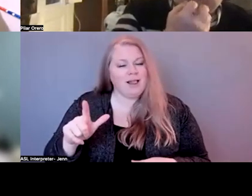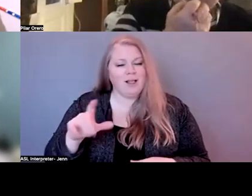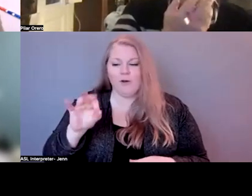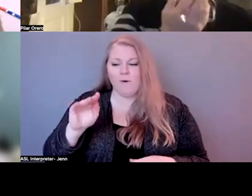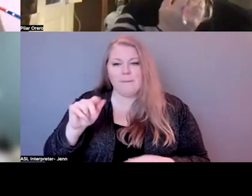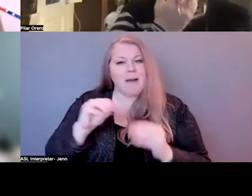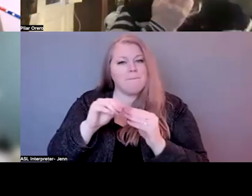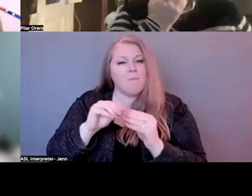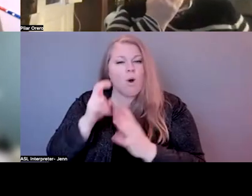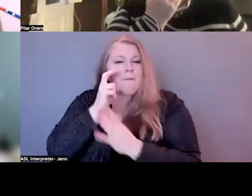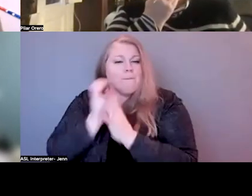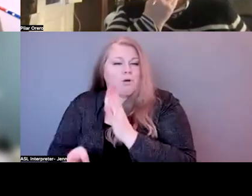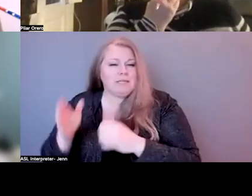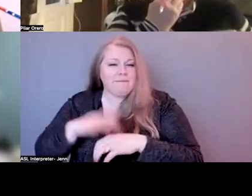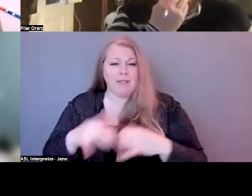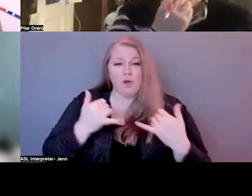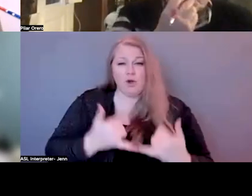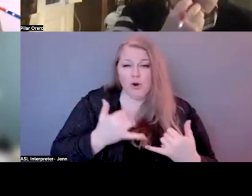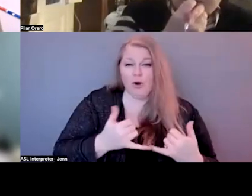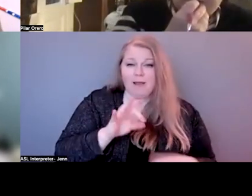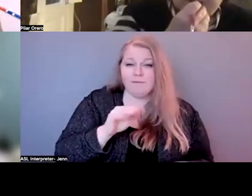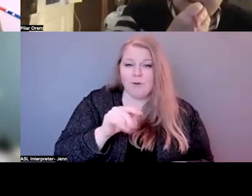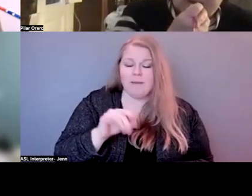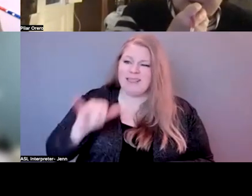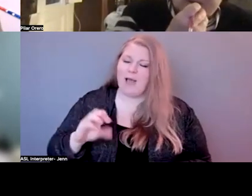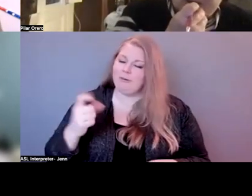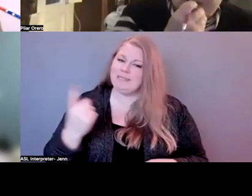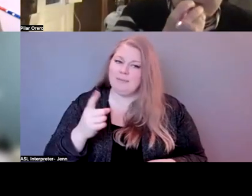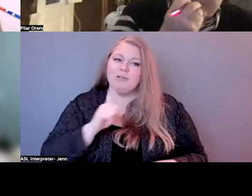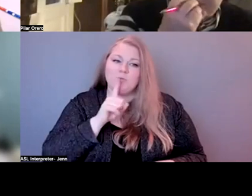than the current digital format is something that is going to be really looked forward to